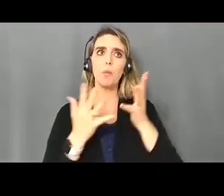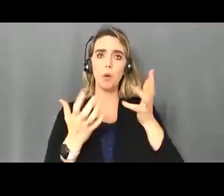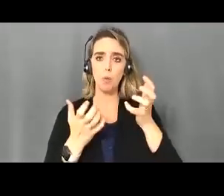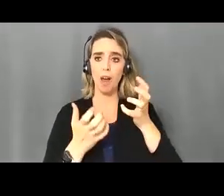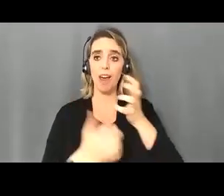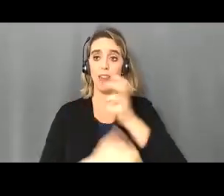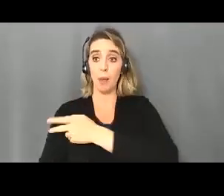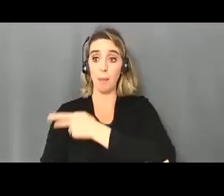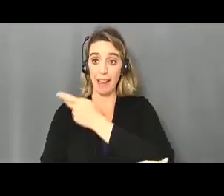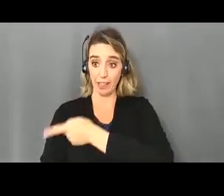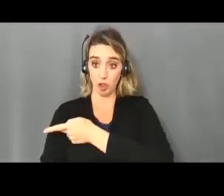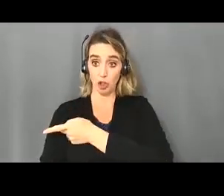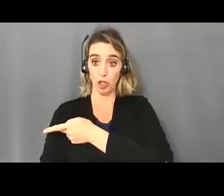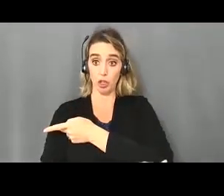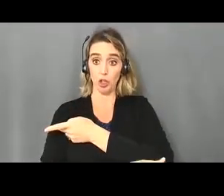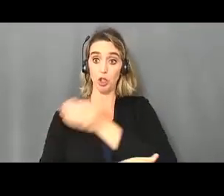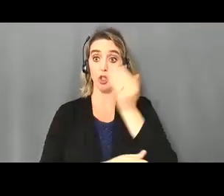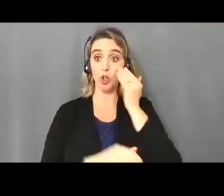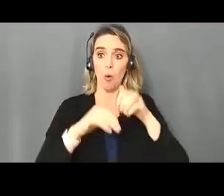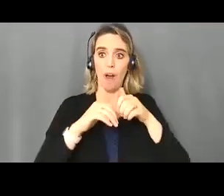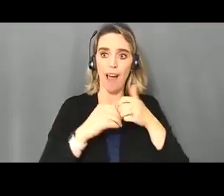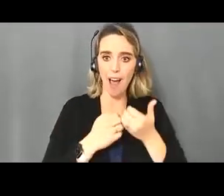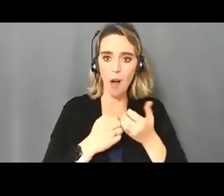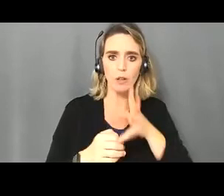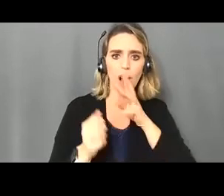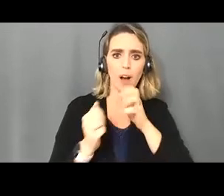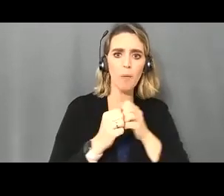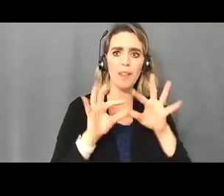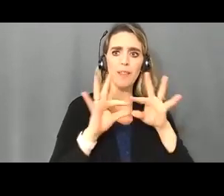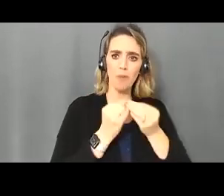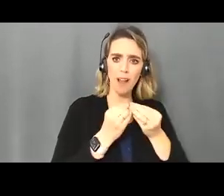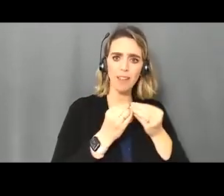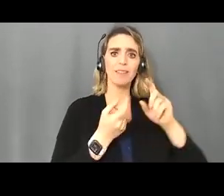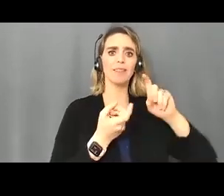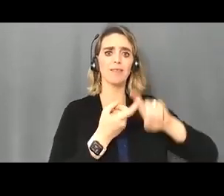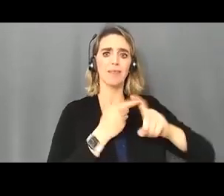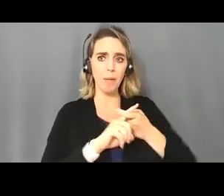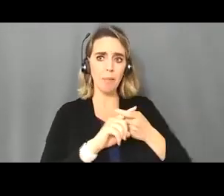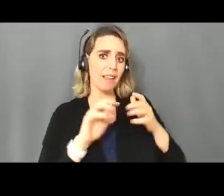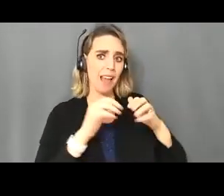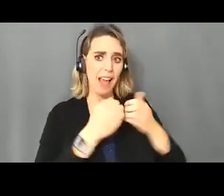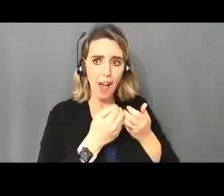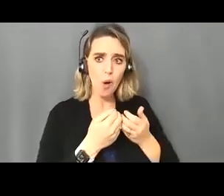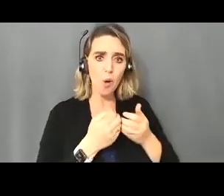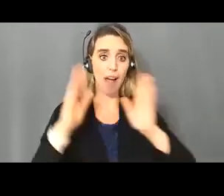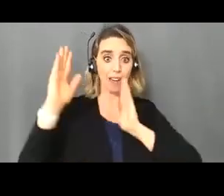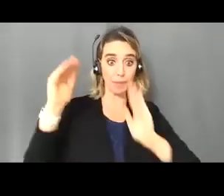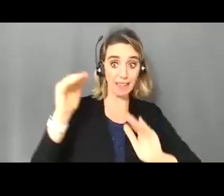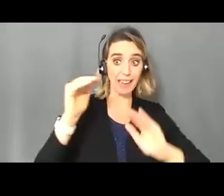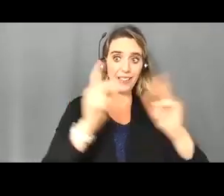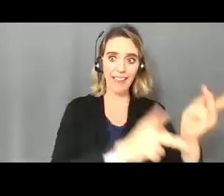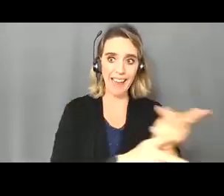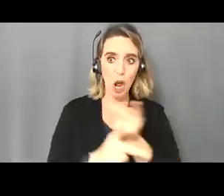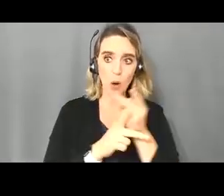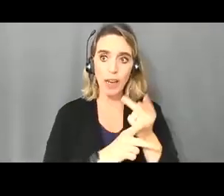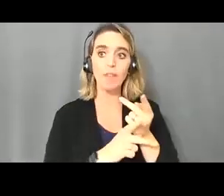with ways to talk to their friends and family. How do you set expectations with the caregivers around them?